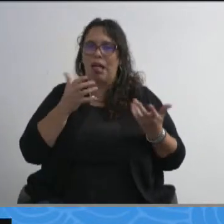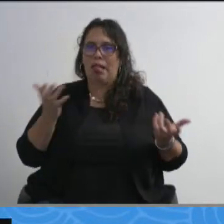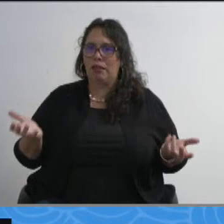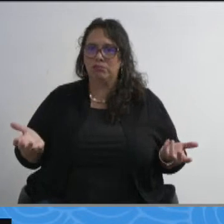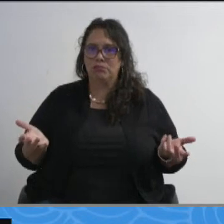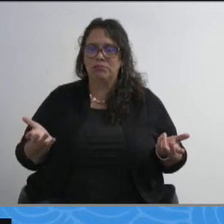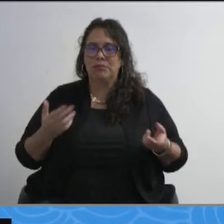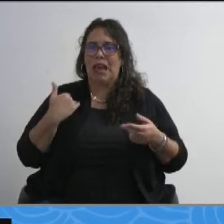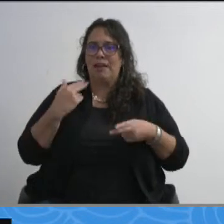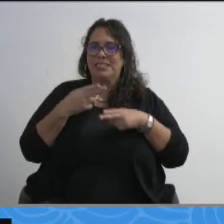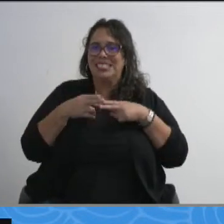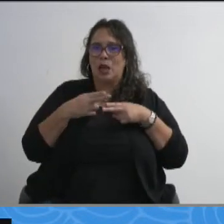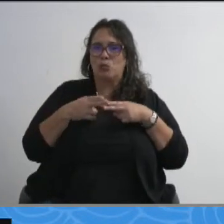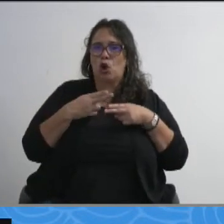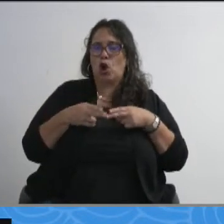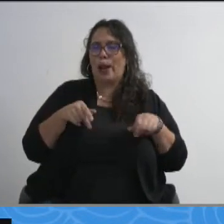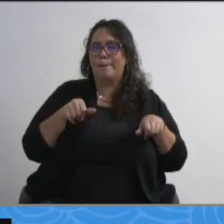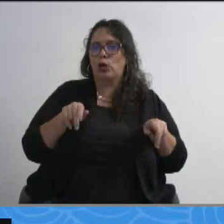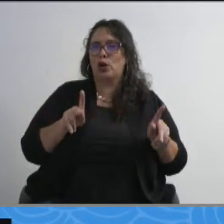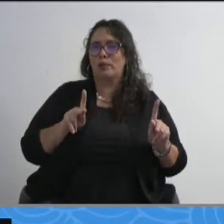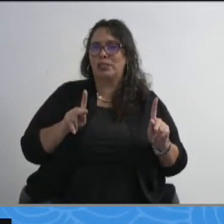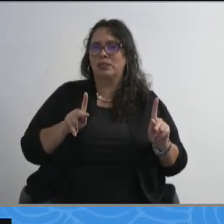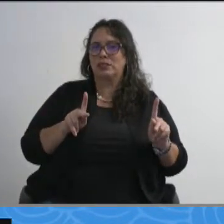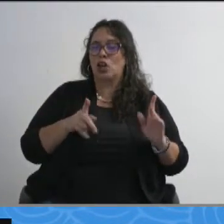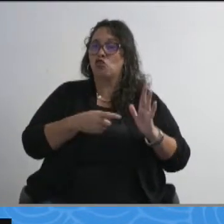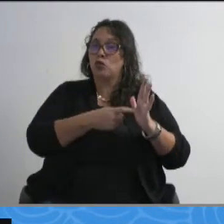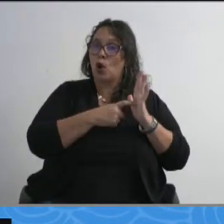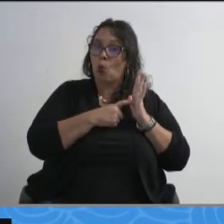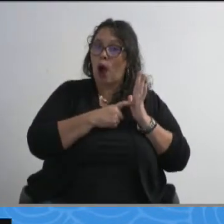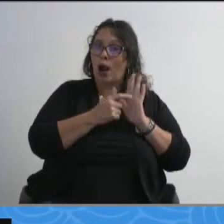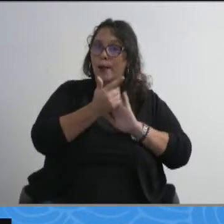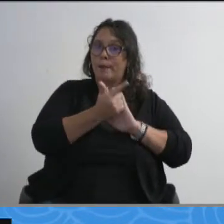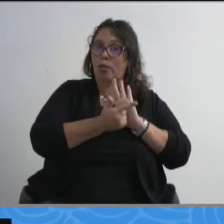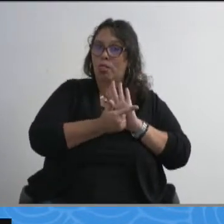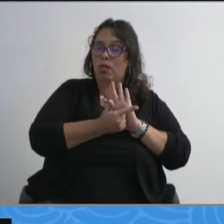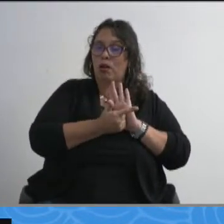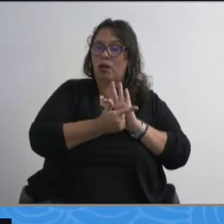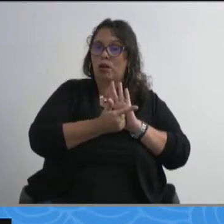and they are required to by law clear these permits